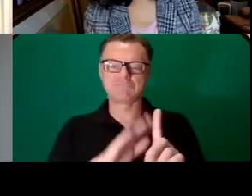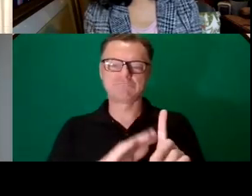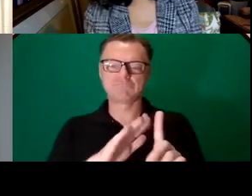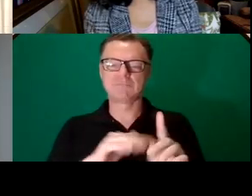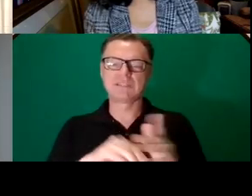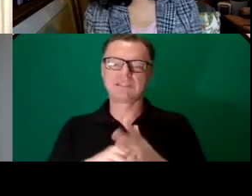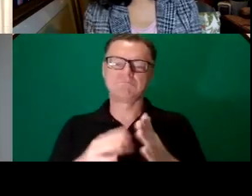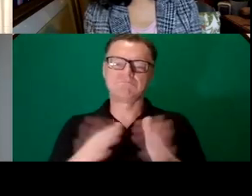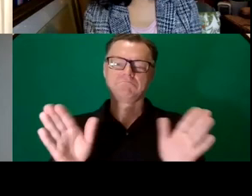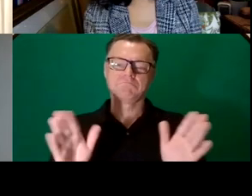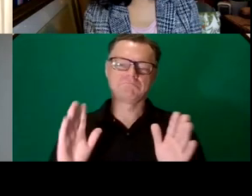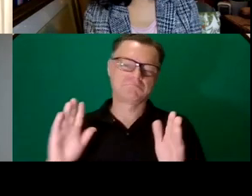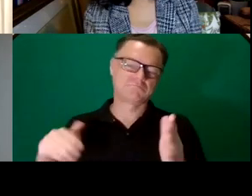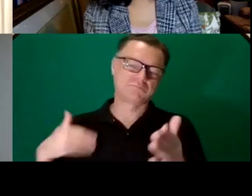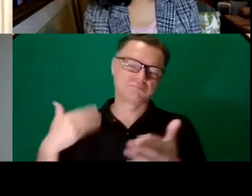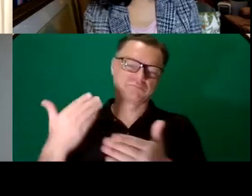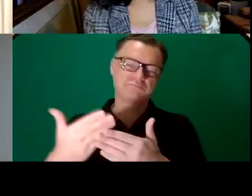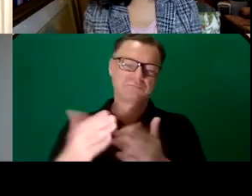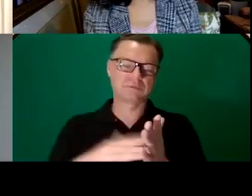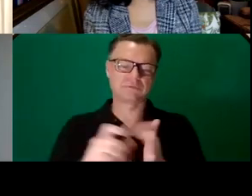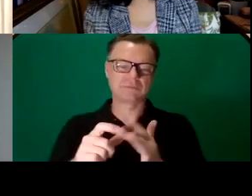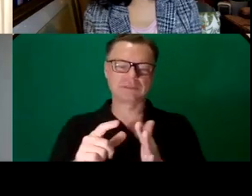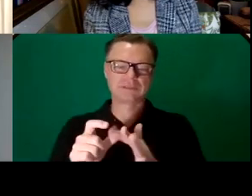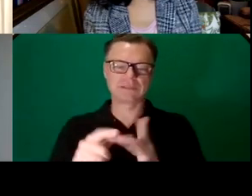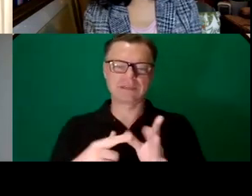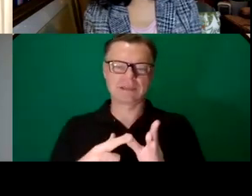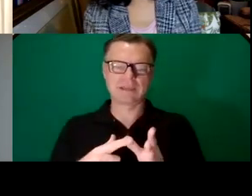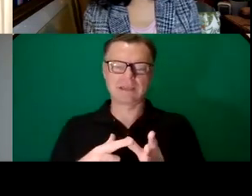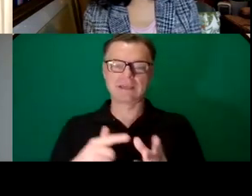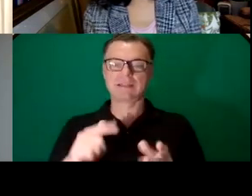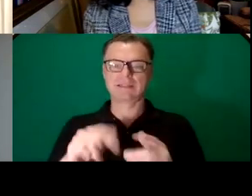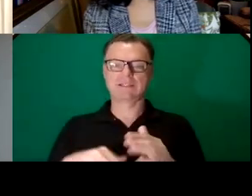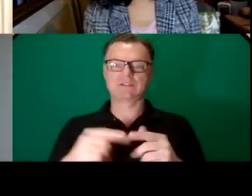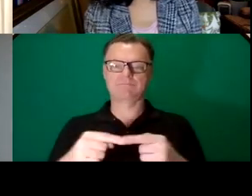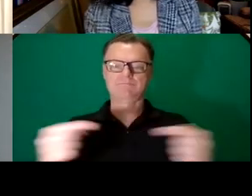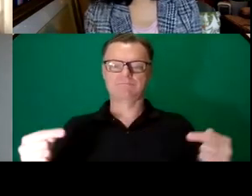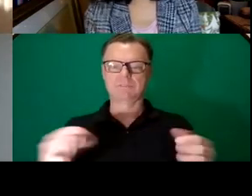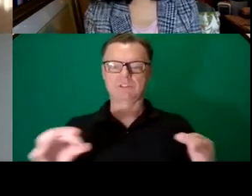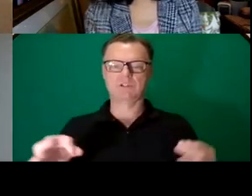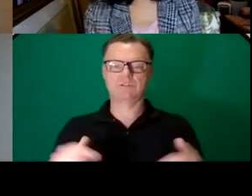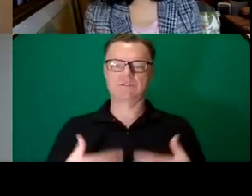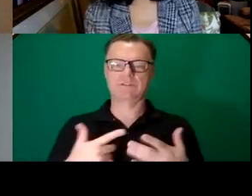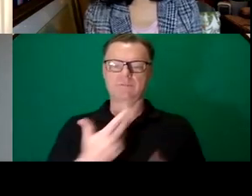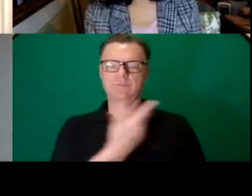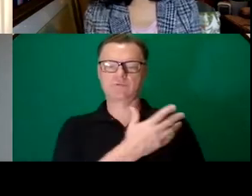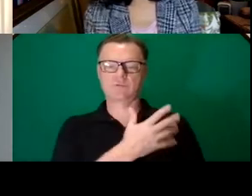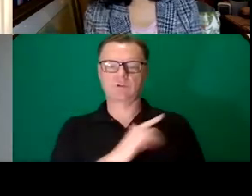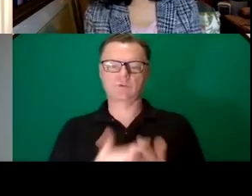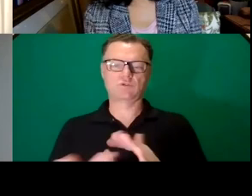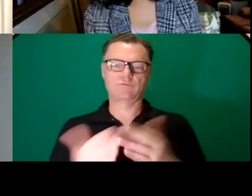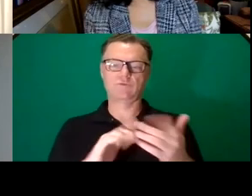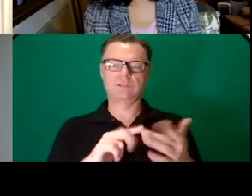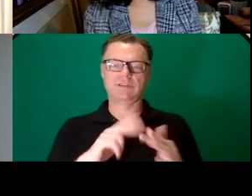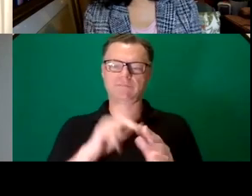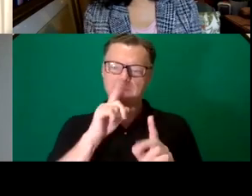Which I think is very counter-intuitive towards generating a sense of pride and community. So while we definitely need to advocate for